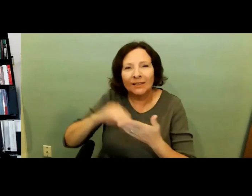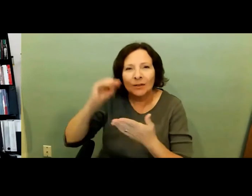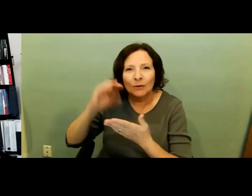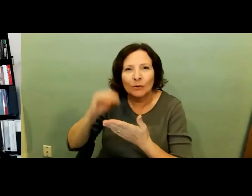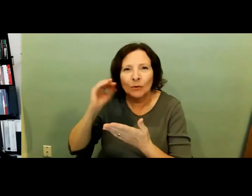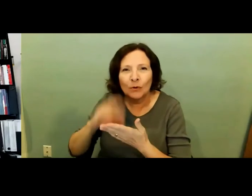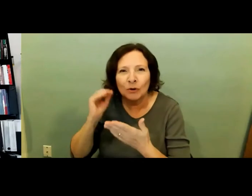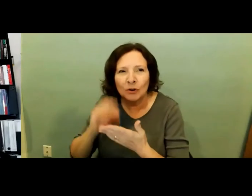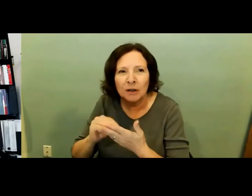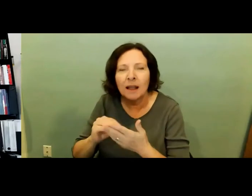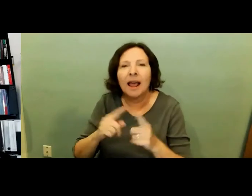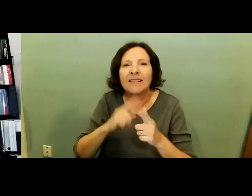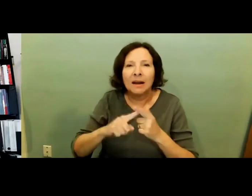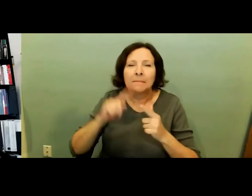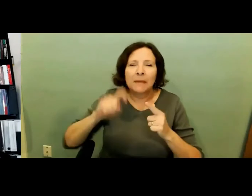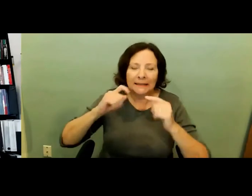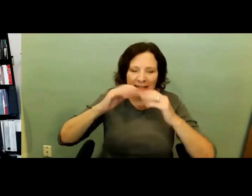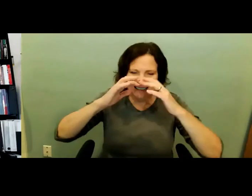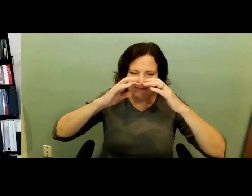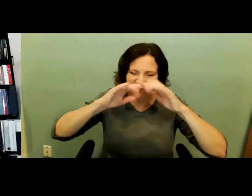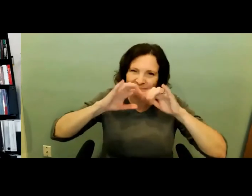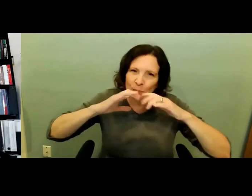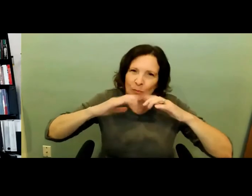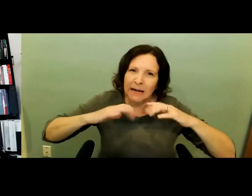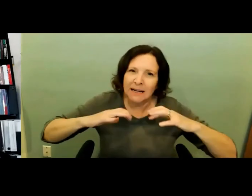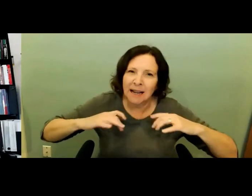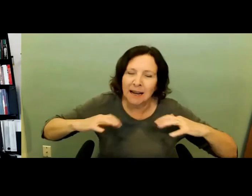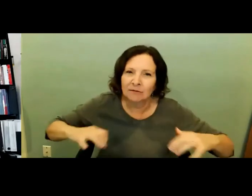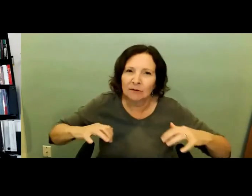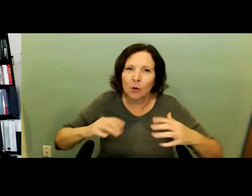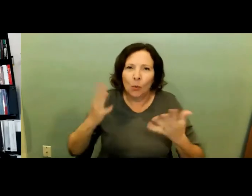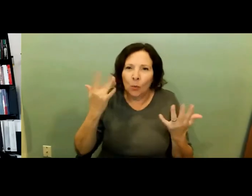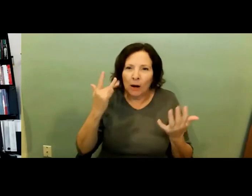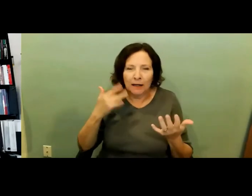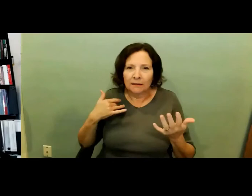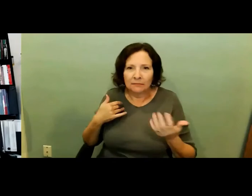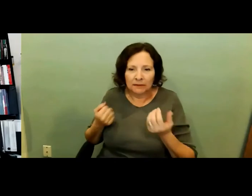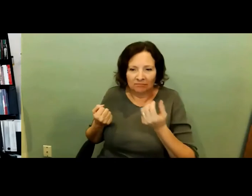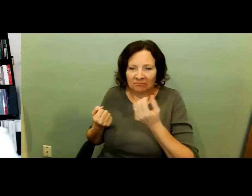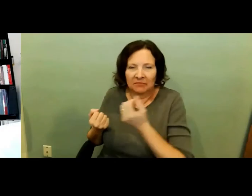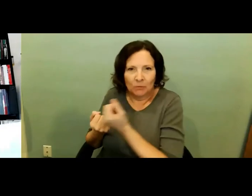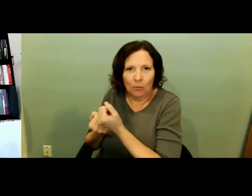and policies that reinforce them. So what should we do? What can we do?